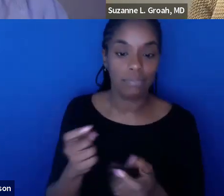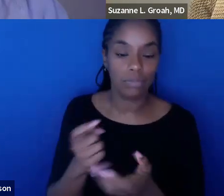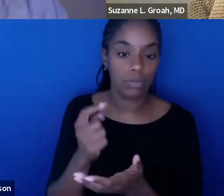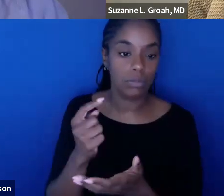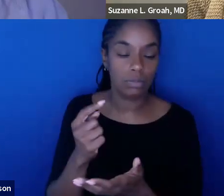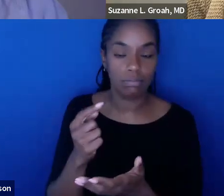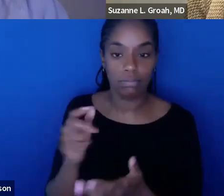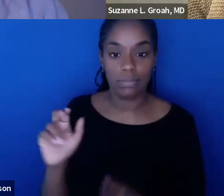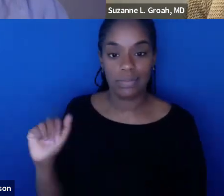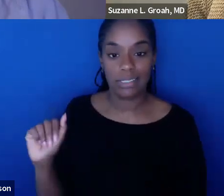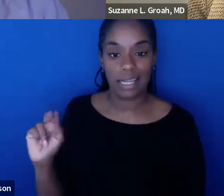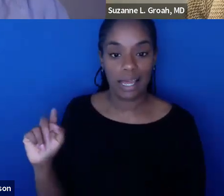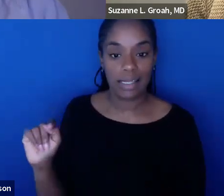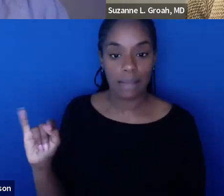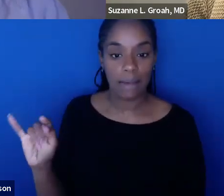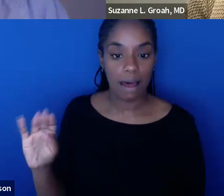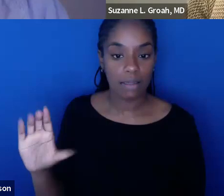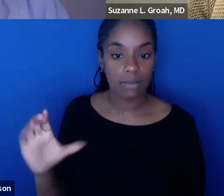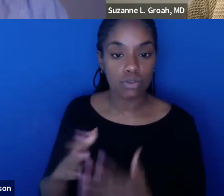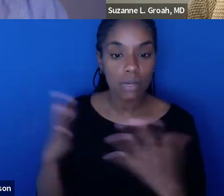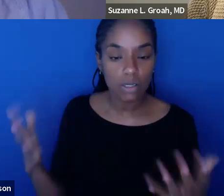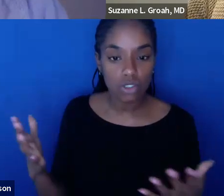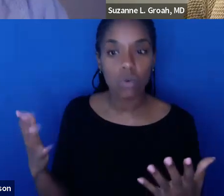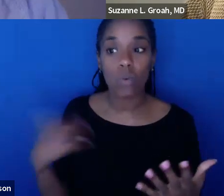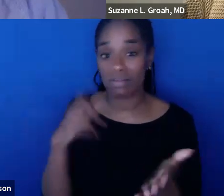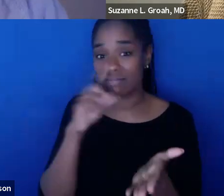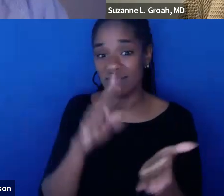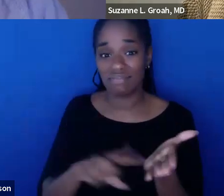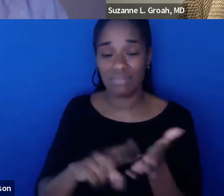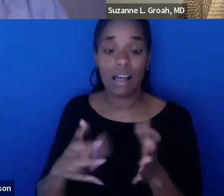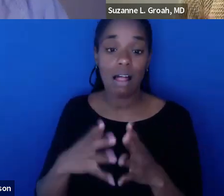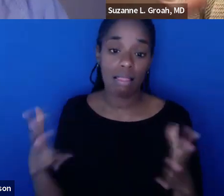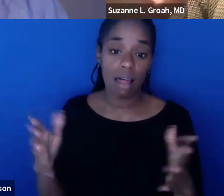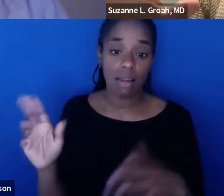We've done a ton of research on urinary symptoms, and that decision-making